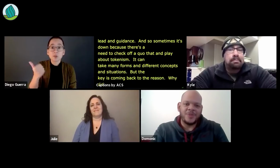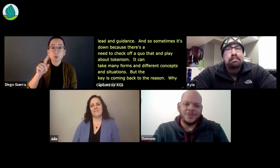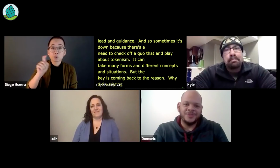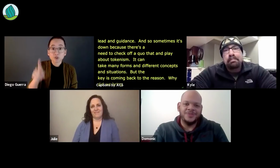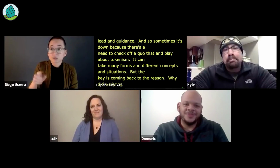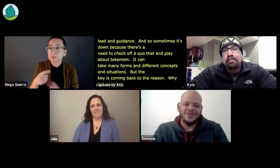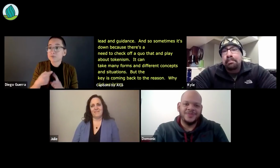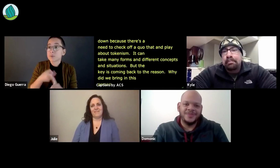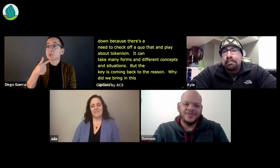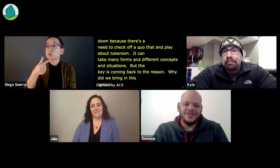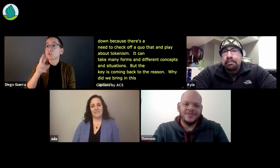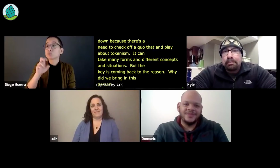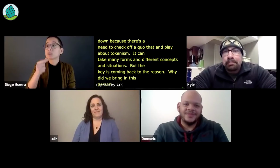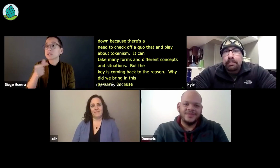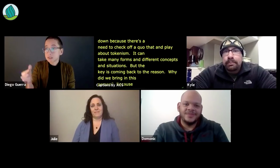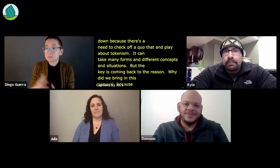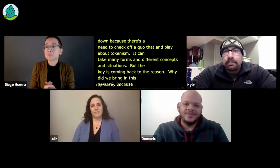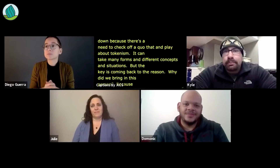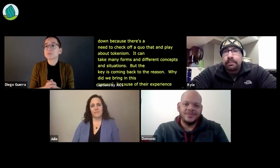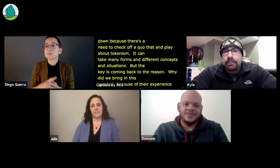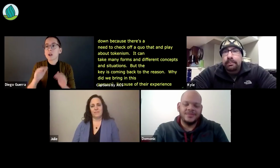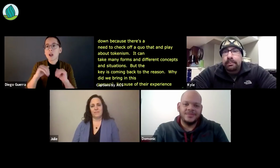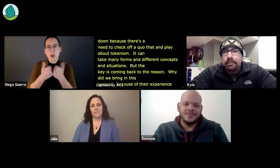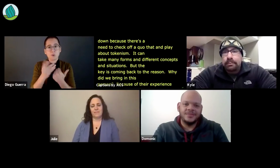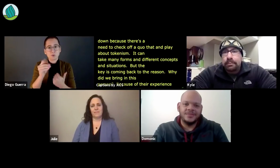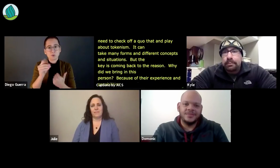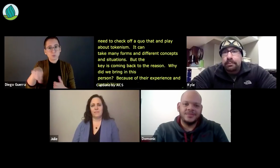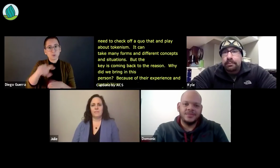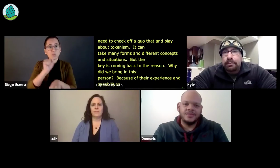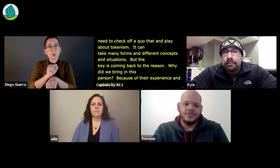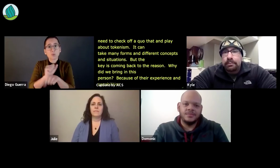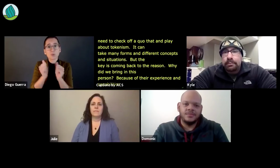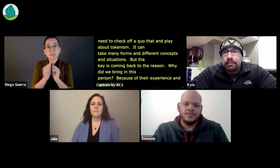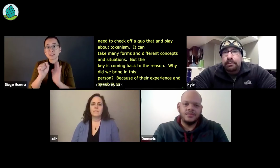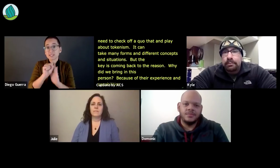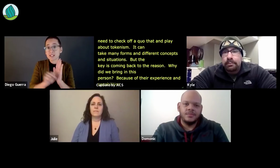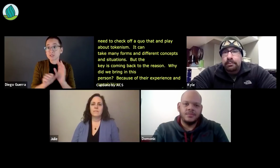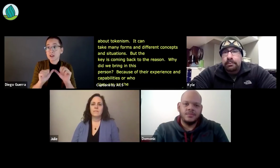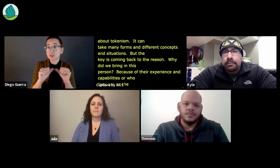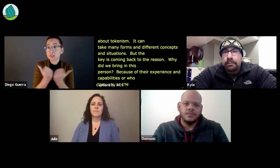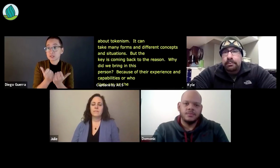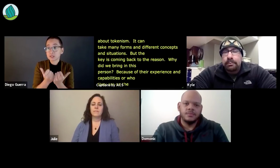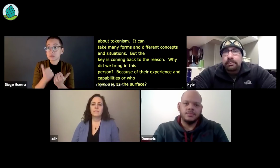There is another question that's come in from Greg, and Greg says how do you work with state agencies that